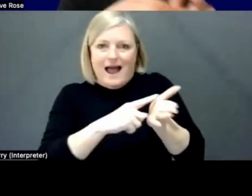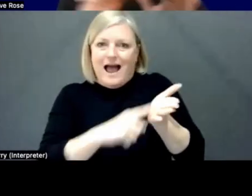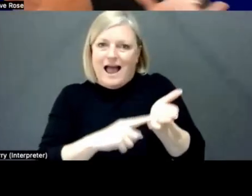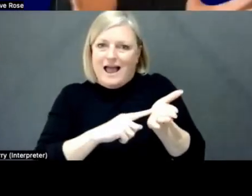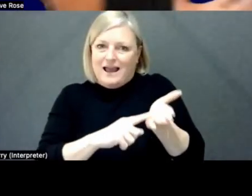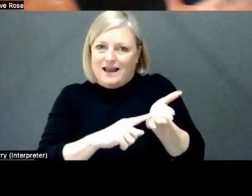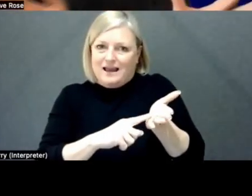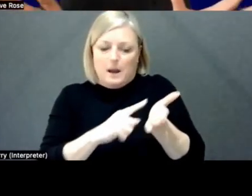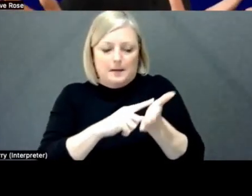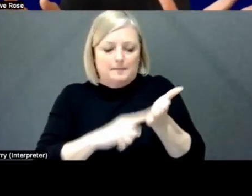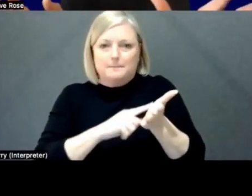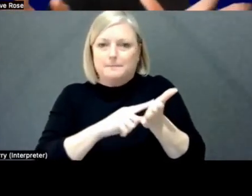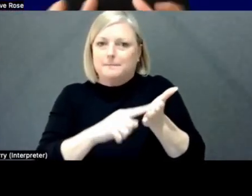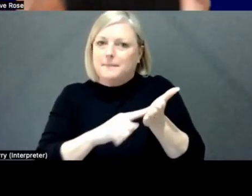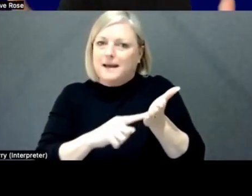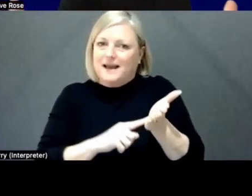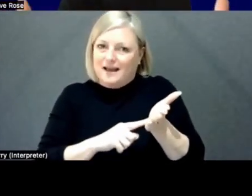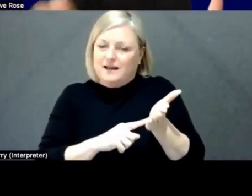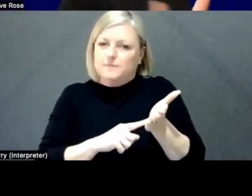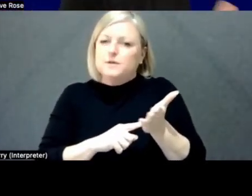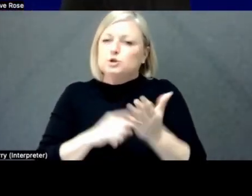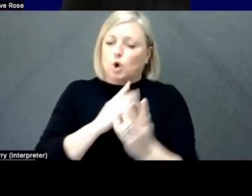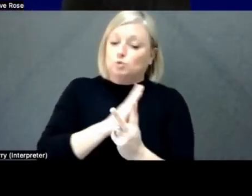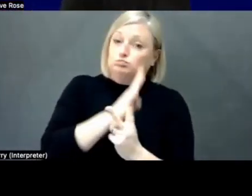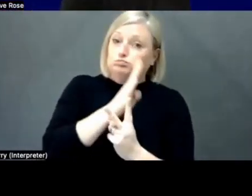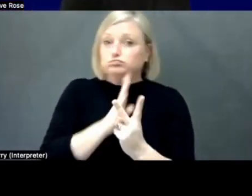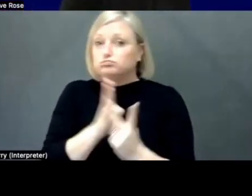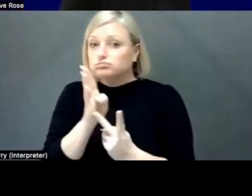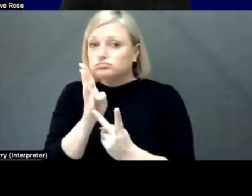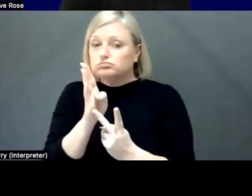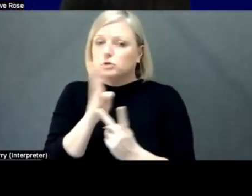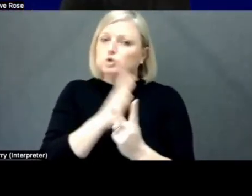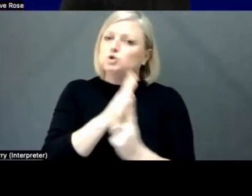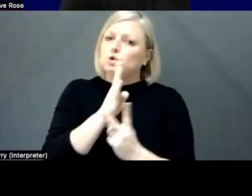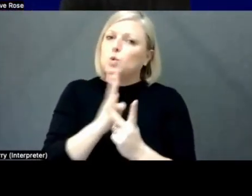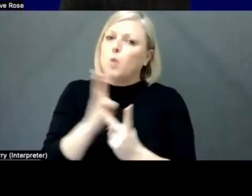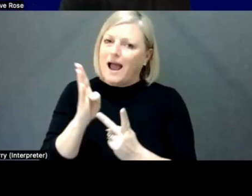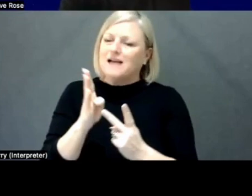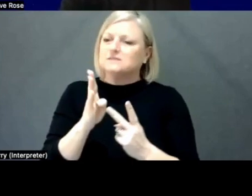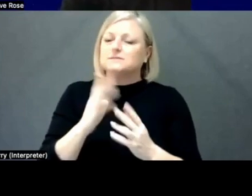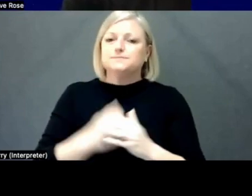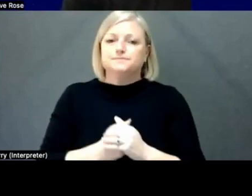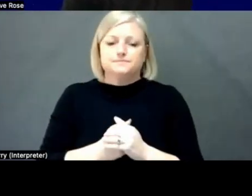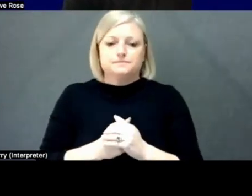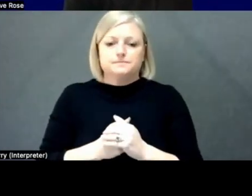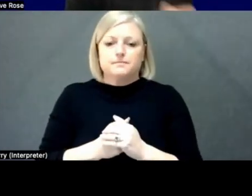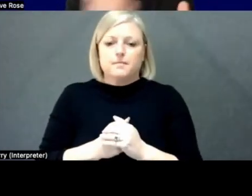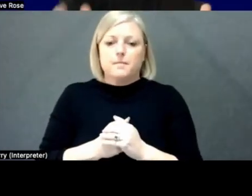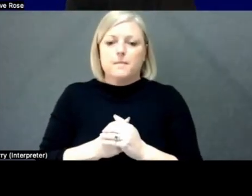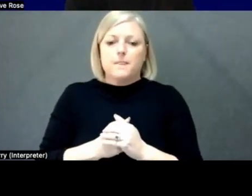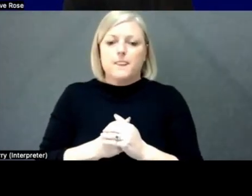So again there's two different areas, coming from different groups of people, but actually they both have